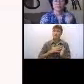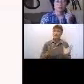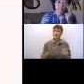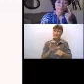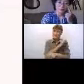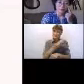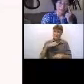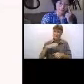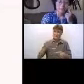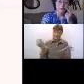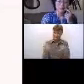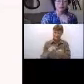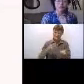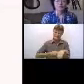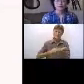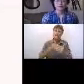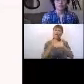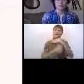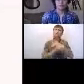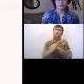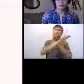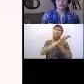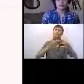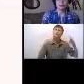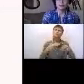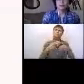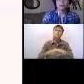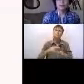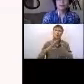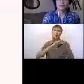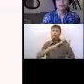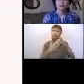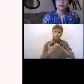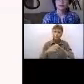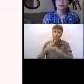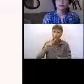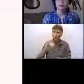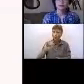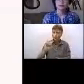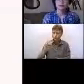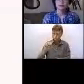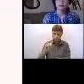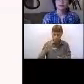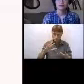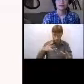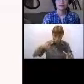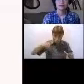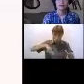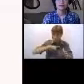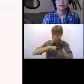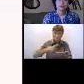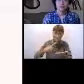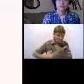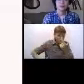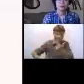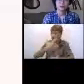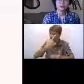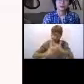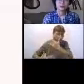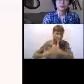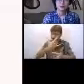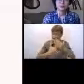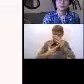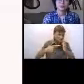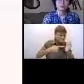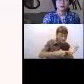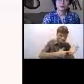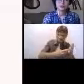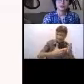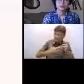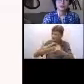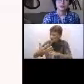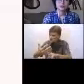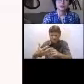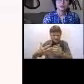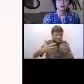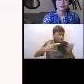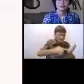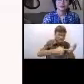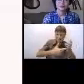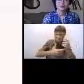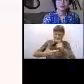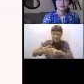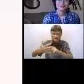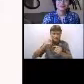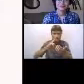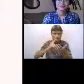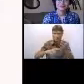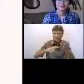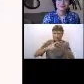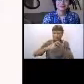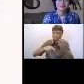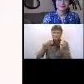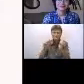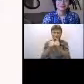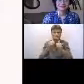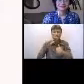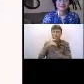at CommunityWise was, was the definition of what you think you, was what does it mean